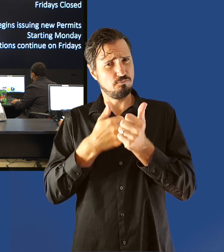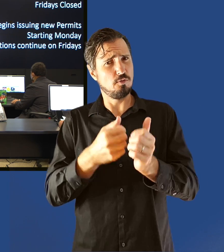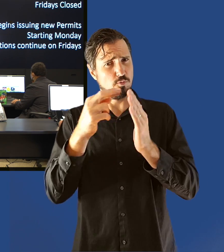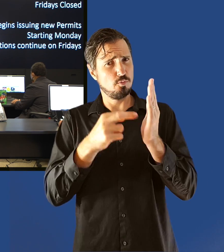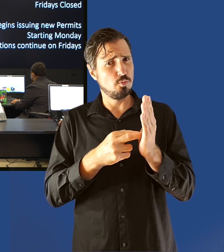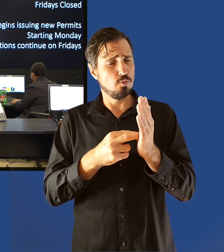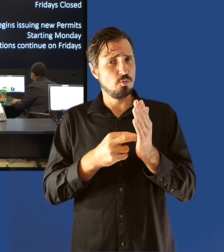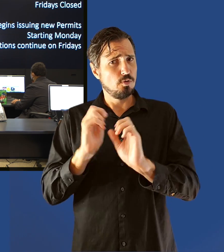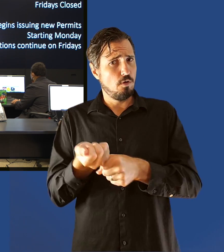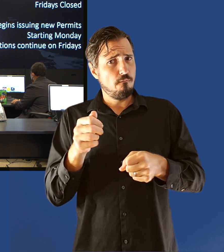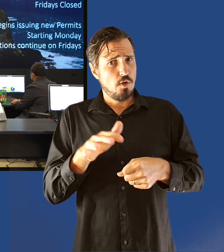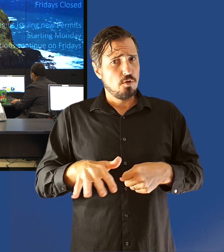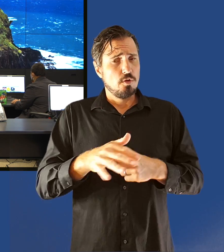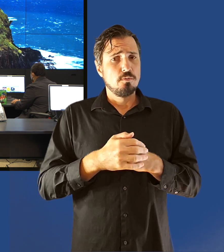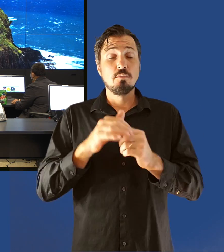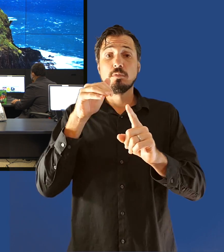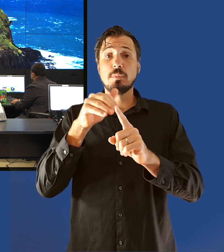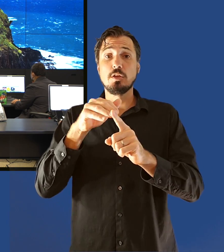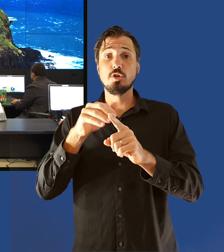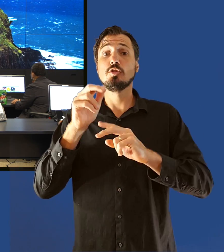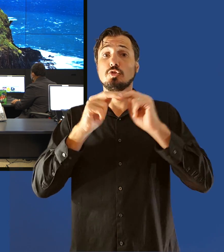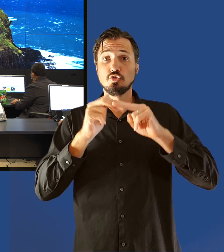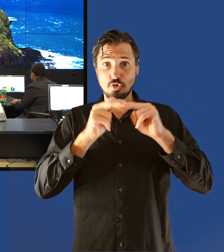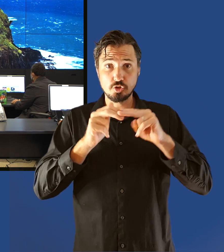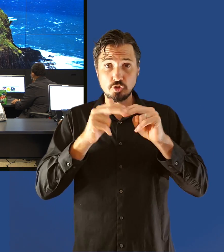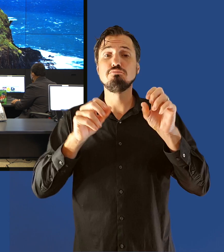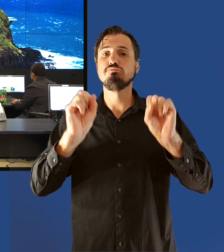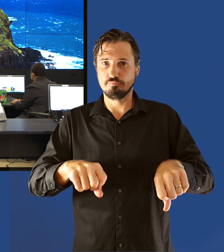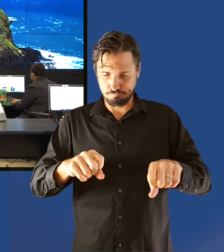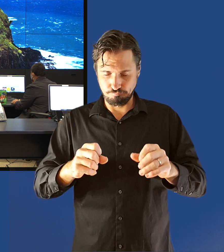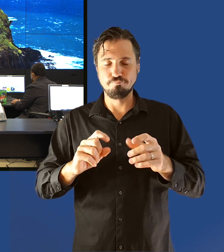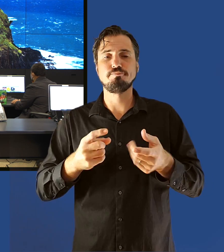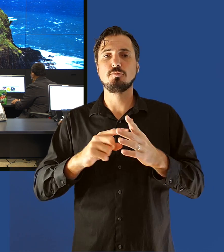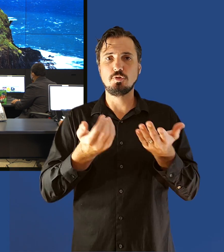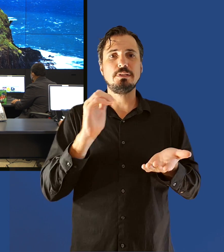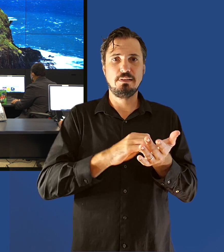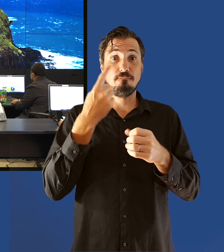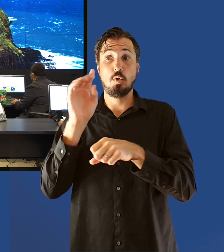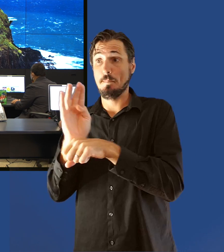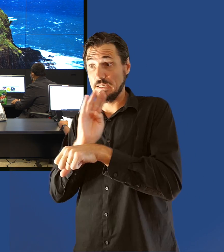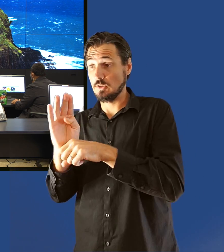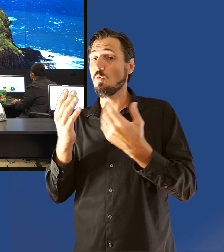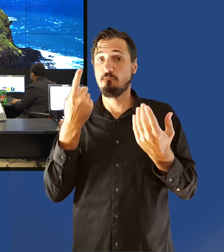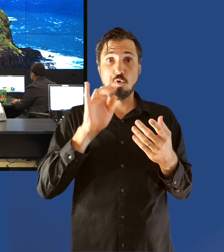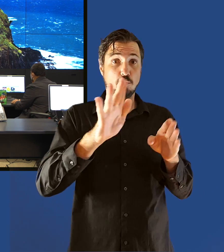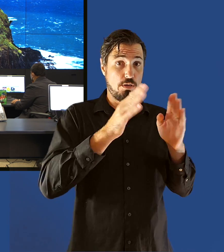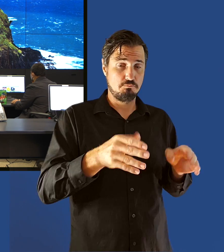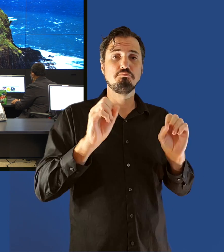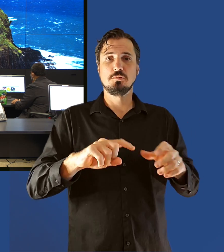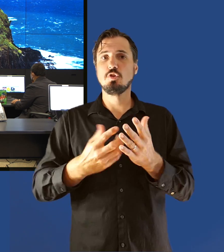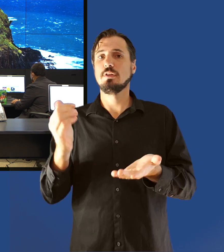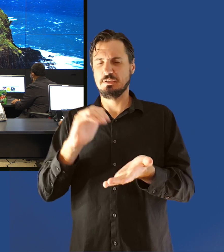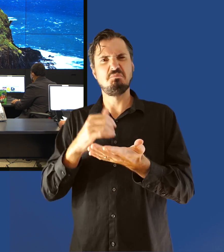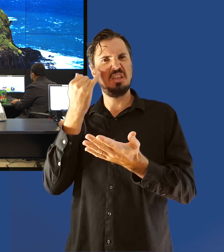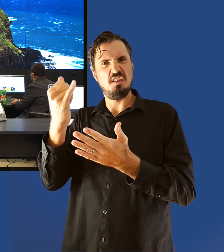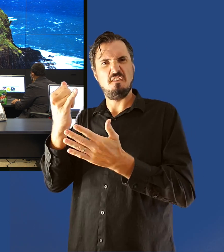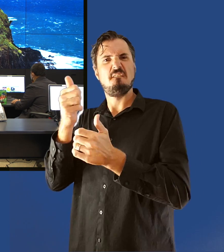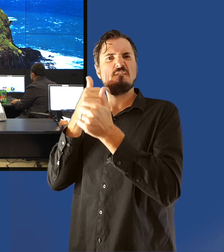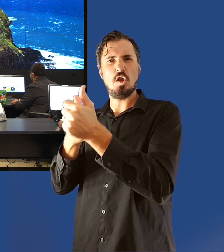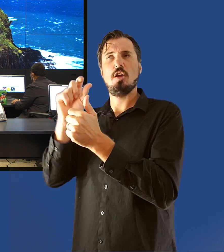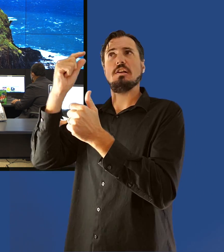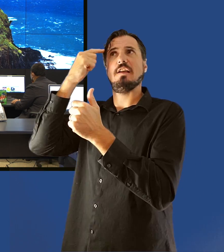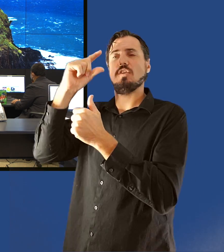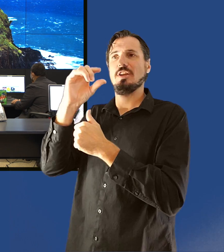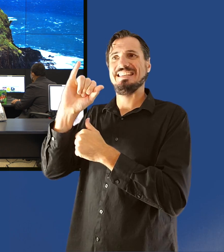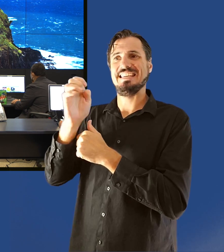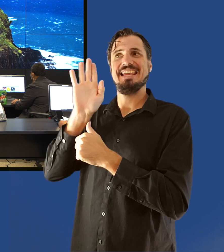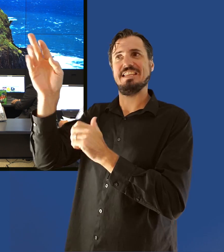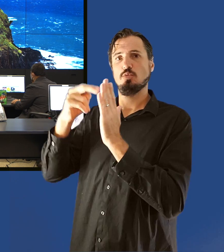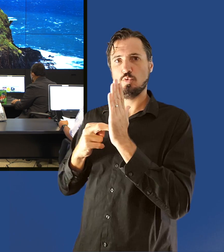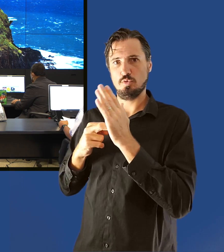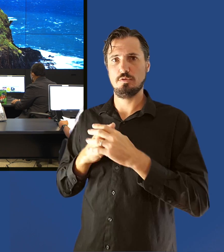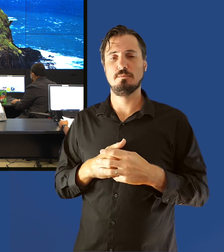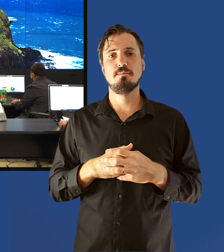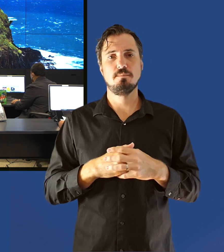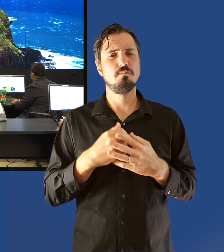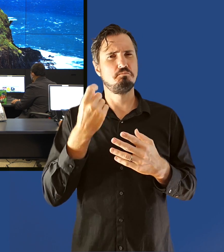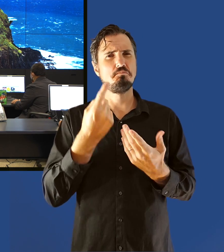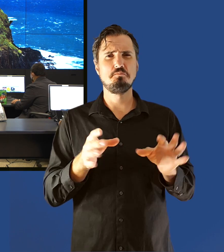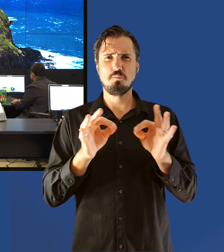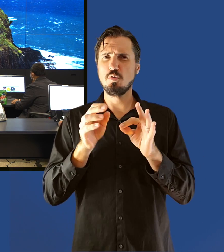Also, as a reminder, all construction activities, commercial and residential, can resume on island to the extent allowed by the Governor’s proclamation on Sunday provided social distancing